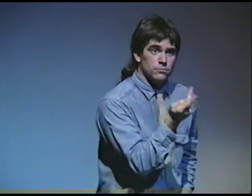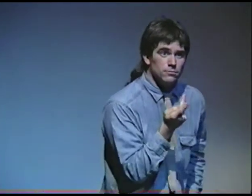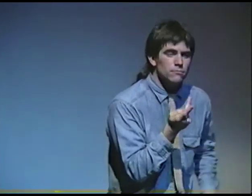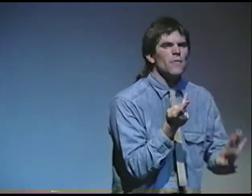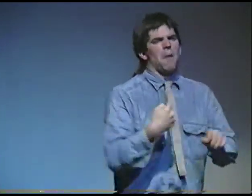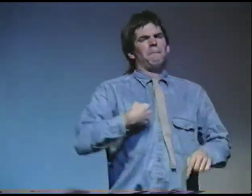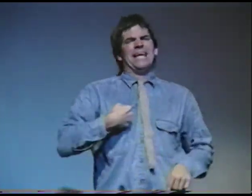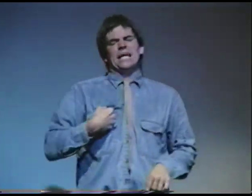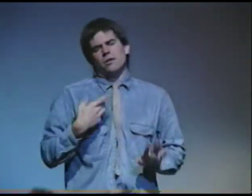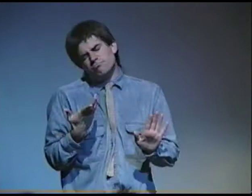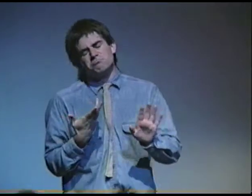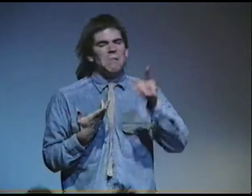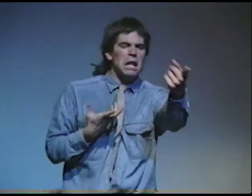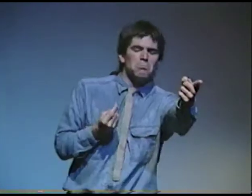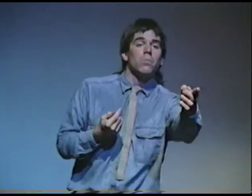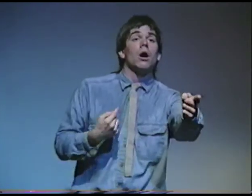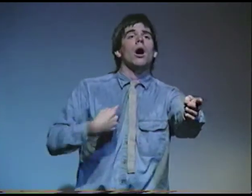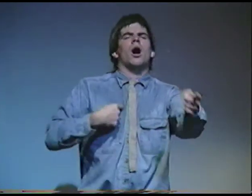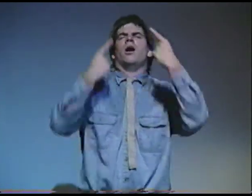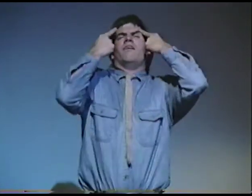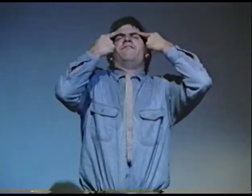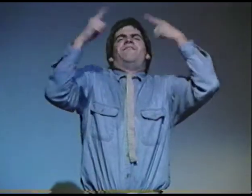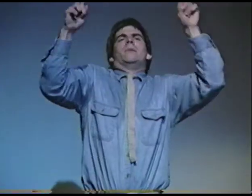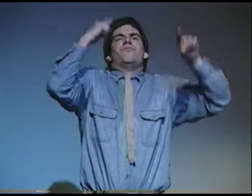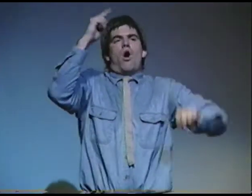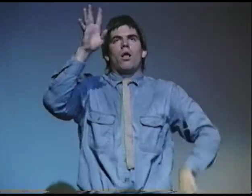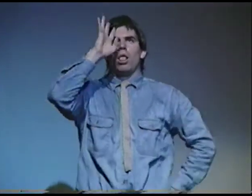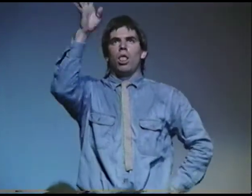OK, misunderstood communication.